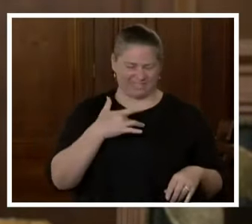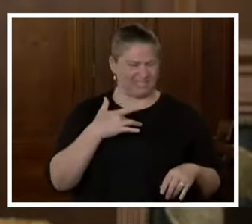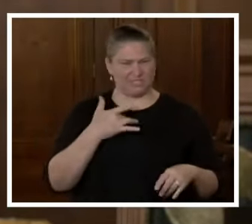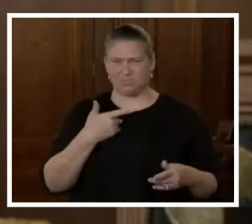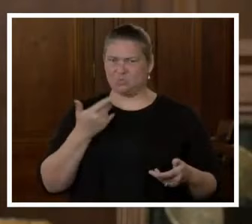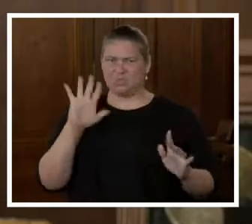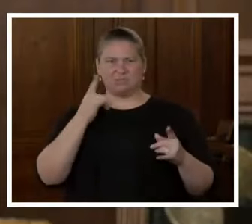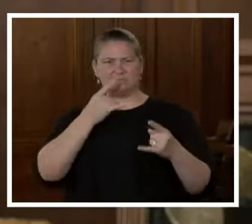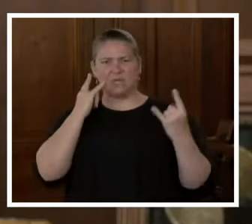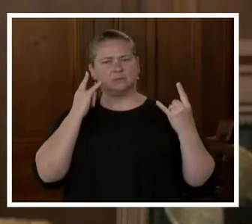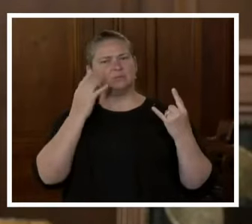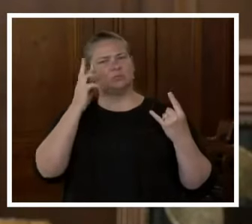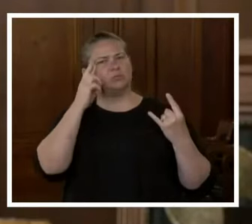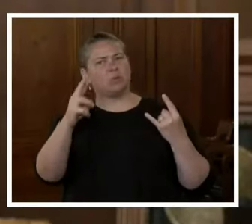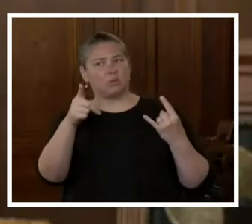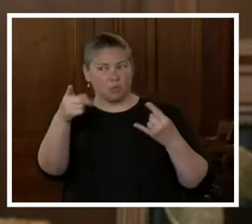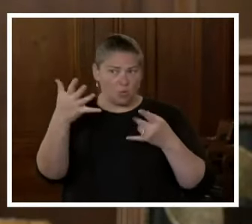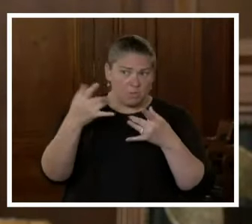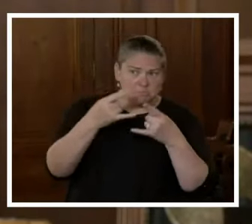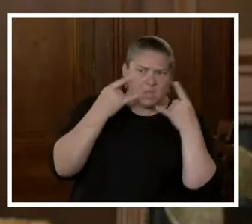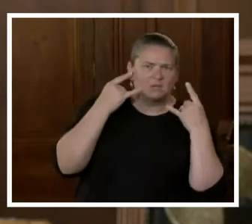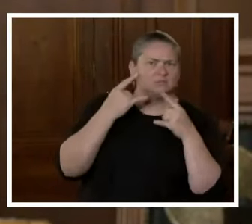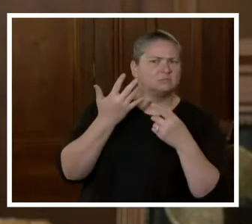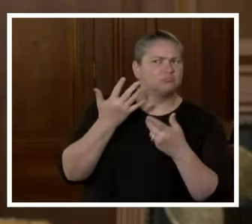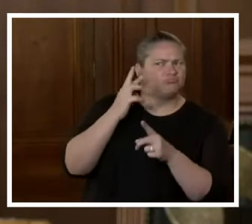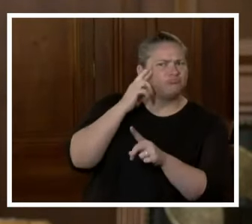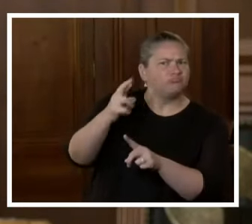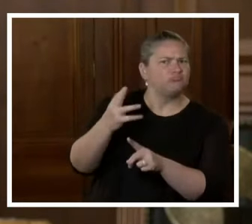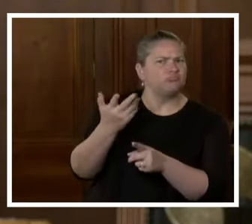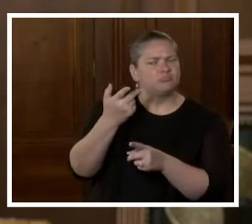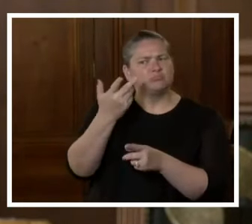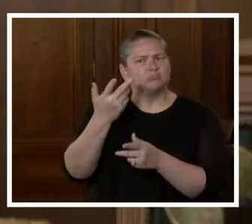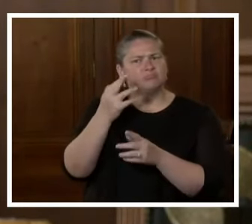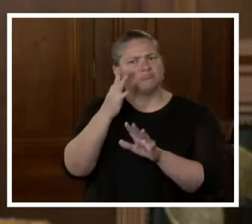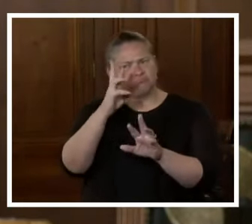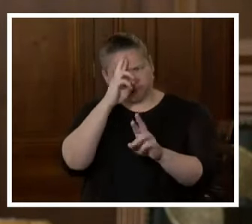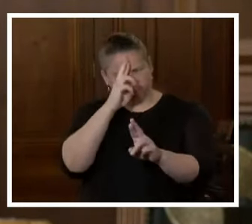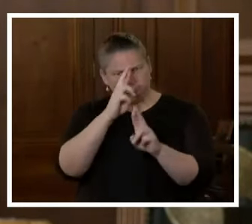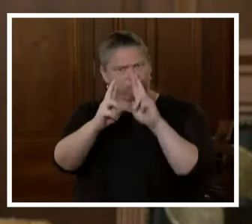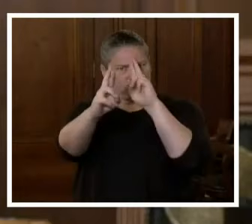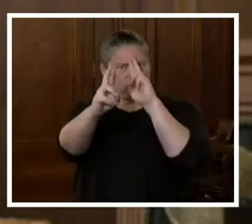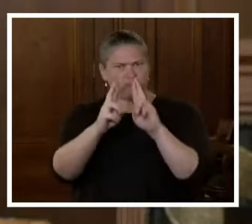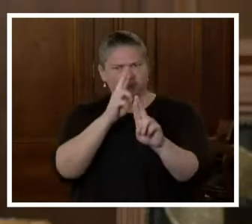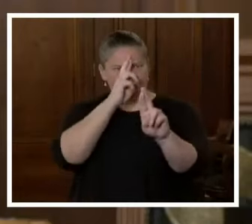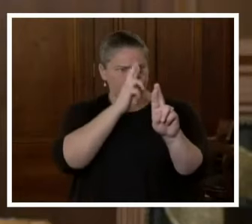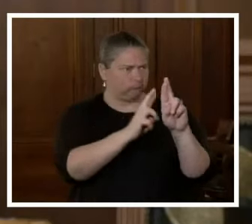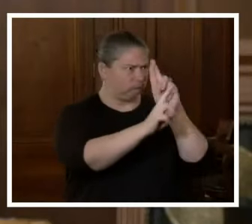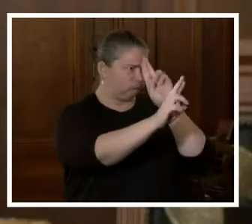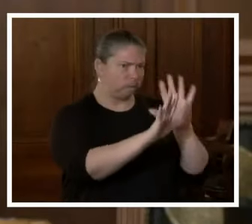AND WE HAVE HAD NUMBERS THAT ARE